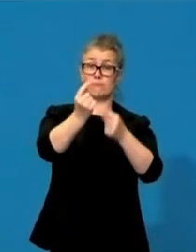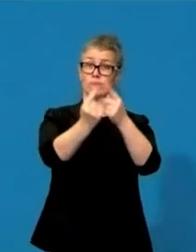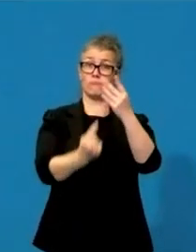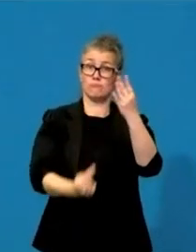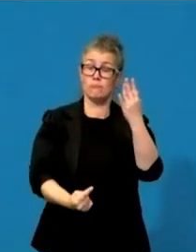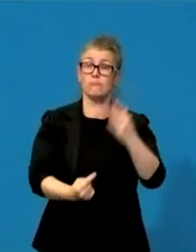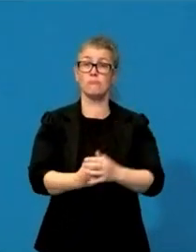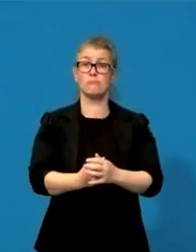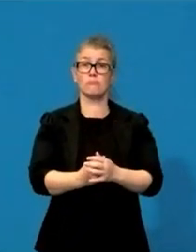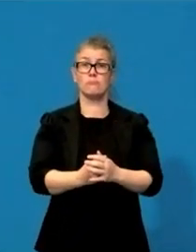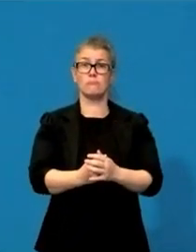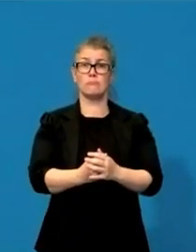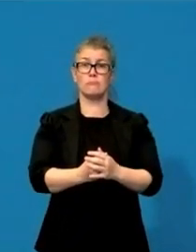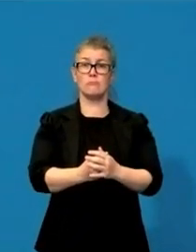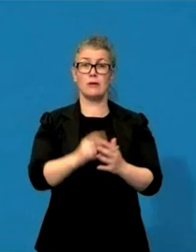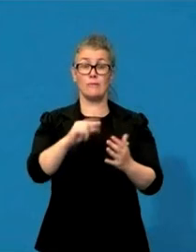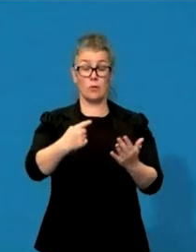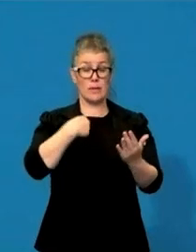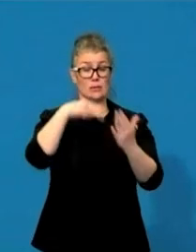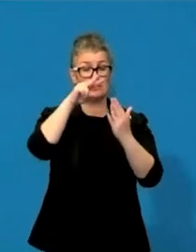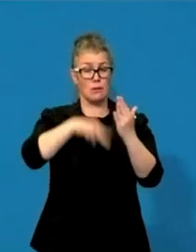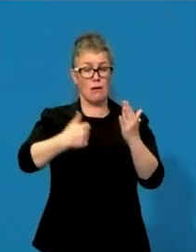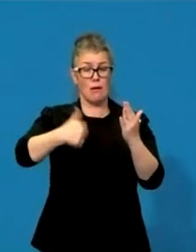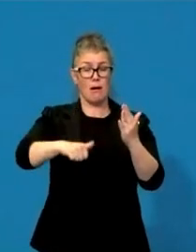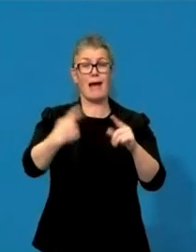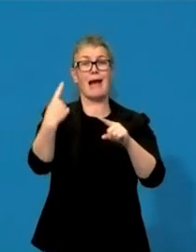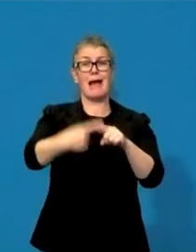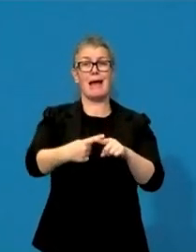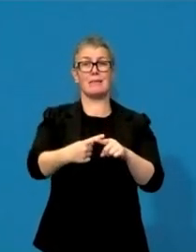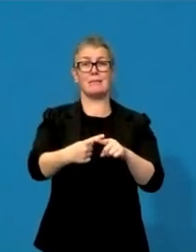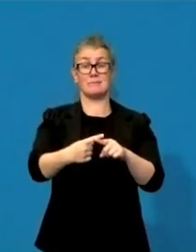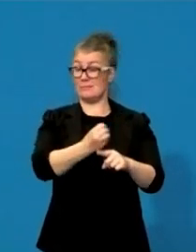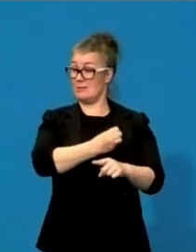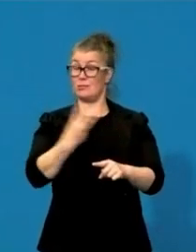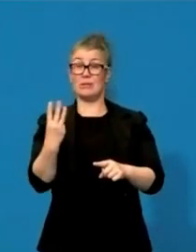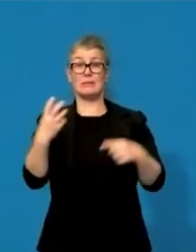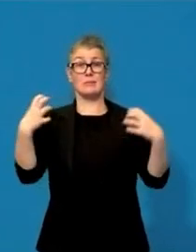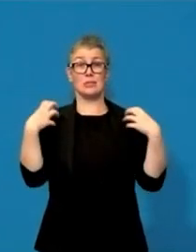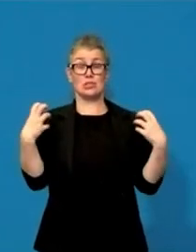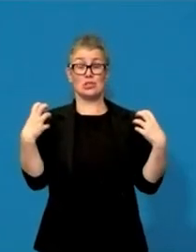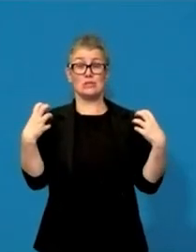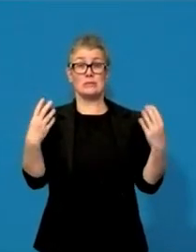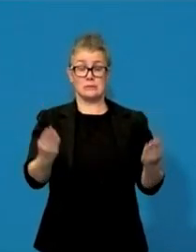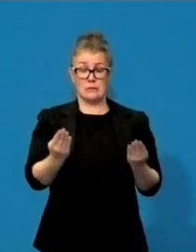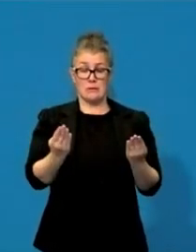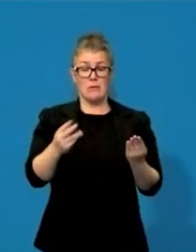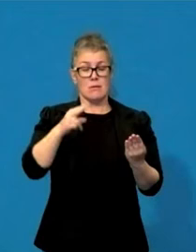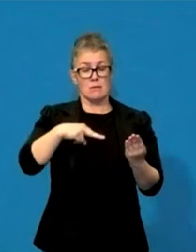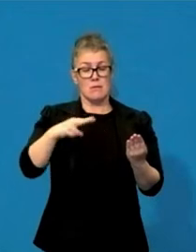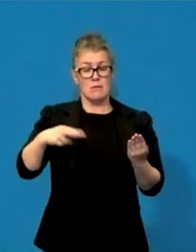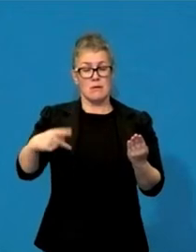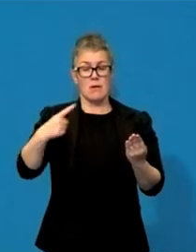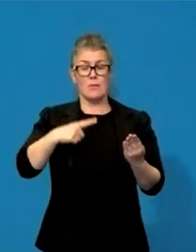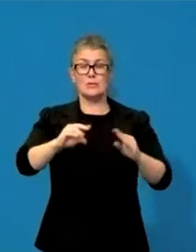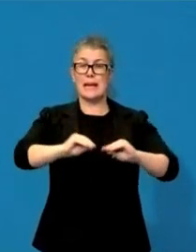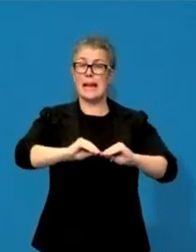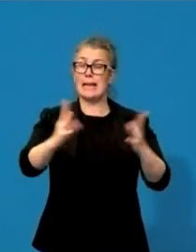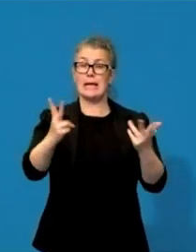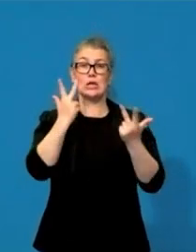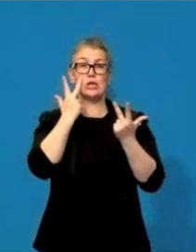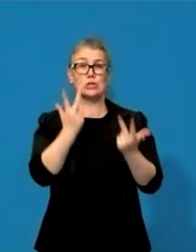myself and also my colleagues because it's really given a very clear example of the -